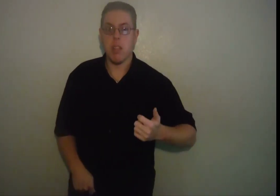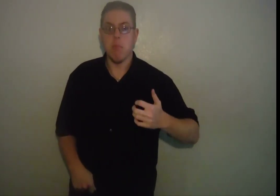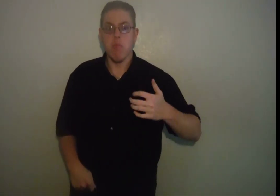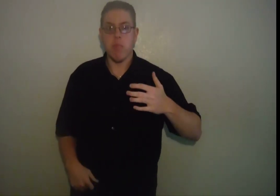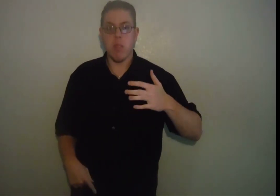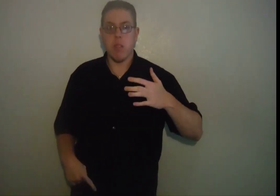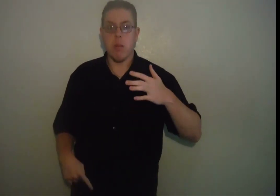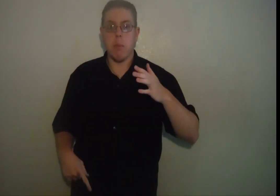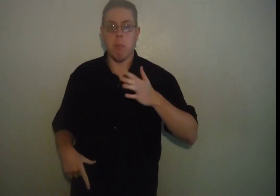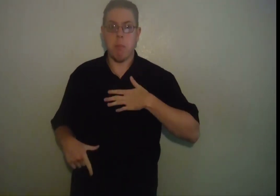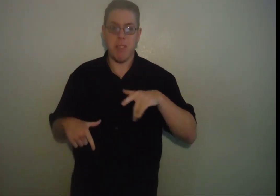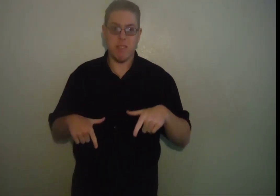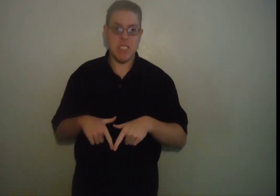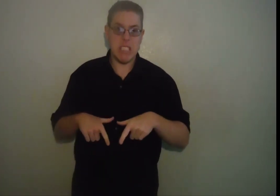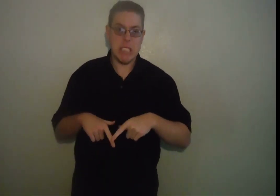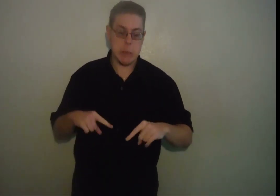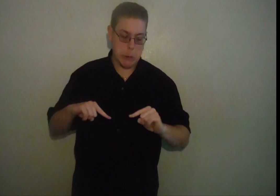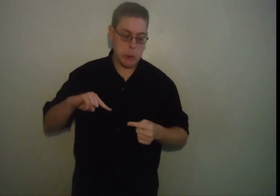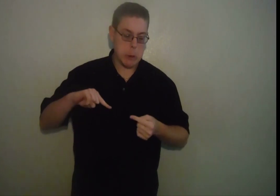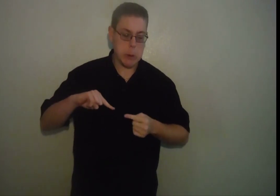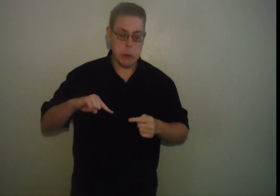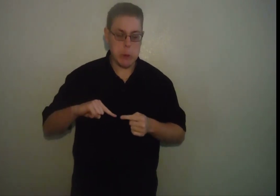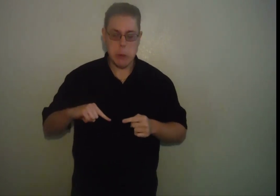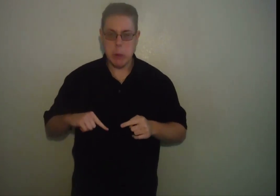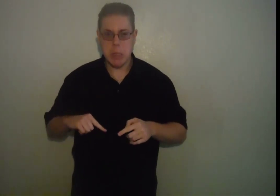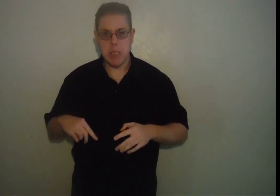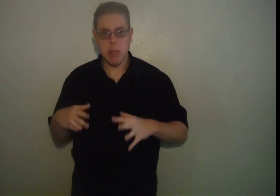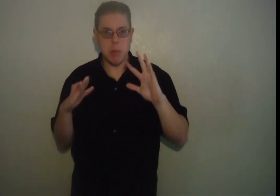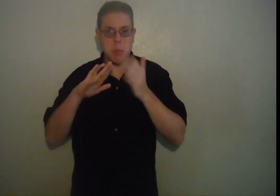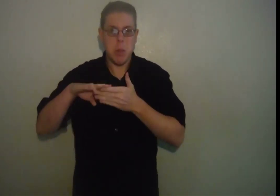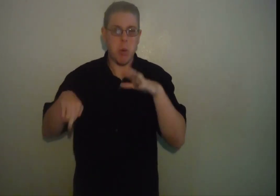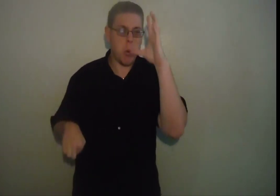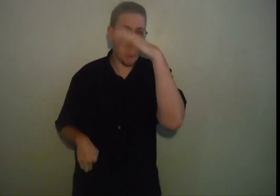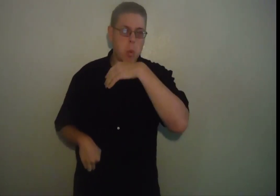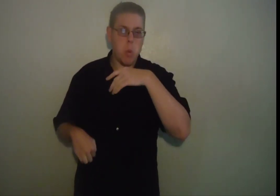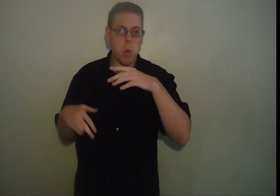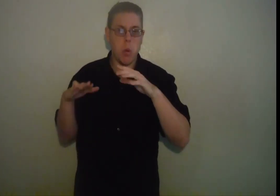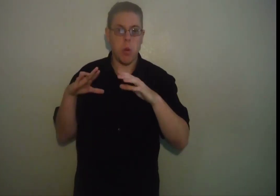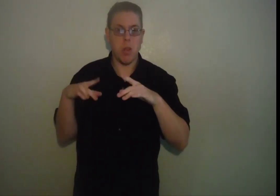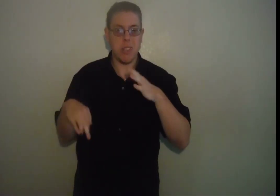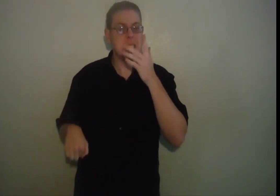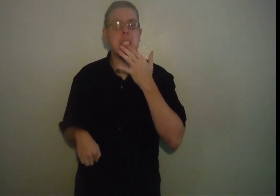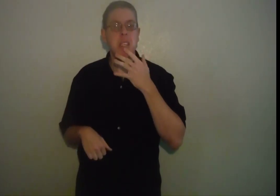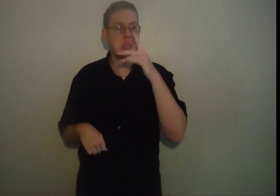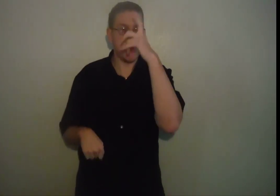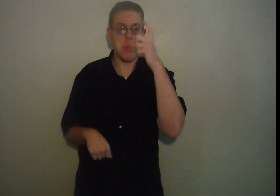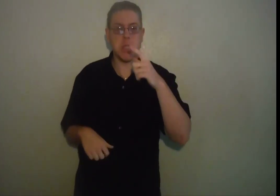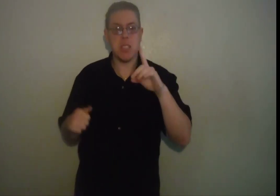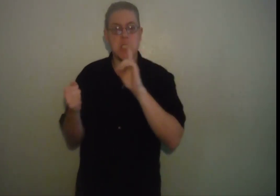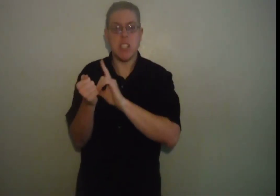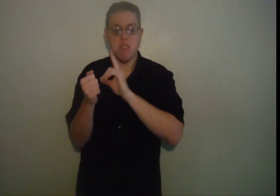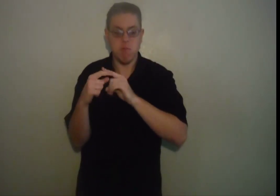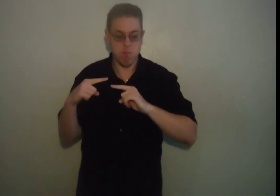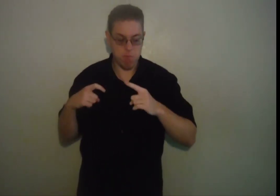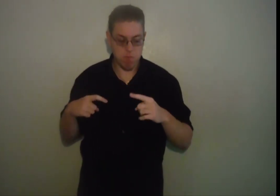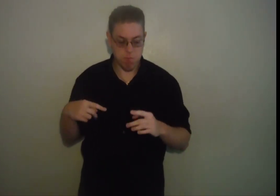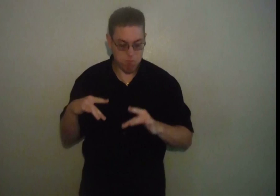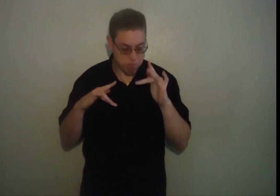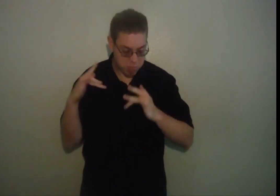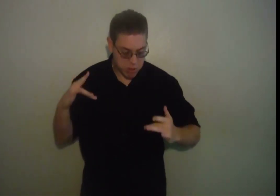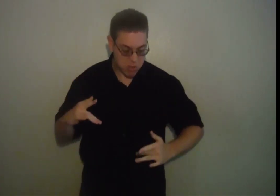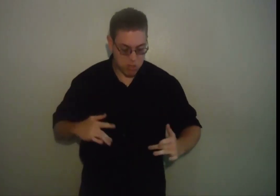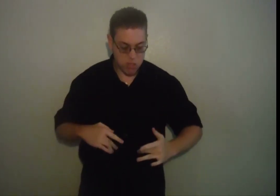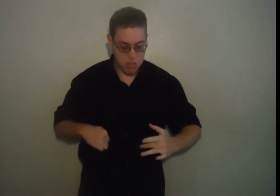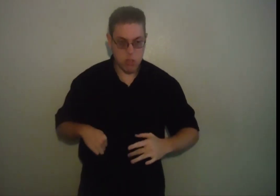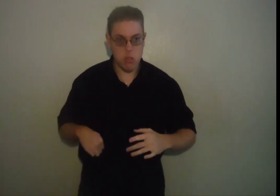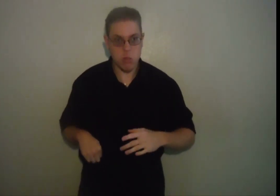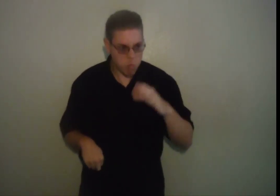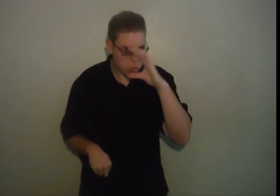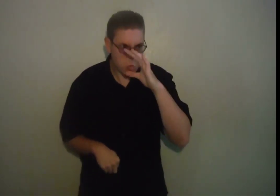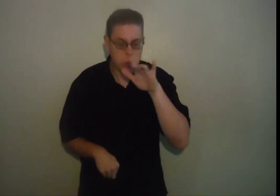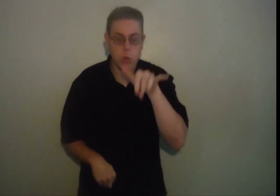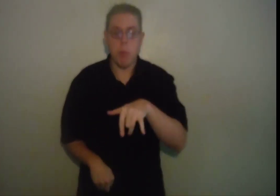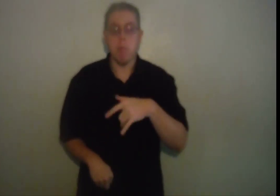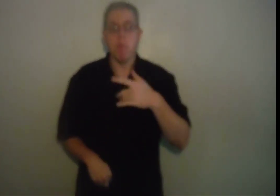my vagina was sore and had become a strange, dark color from all the prodding